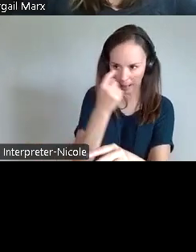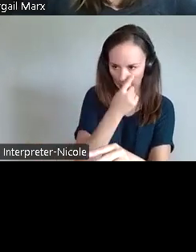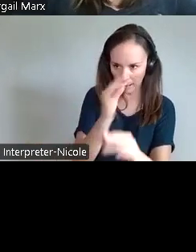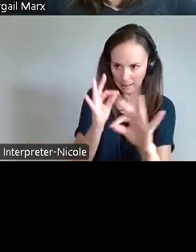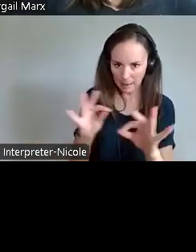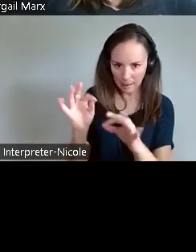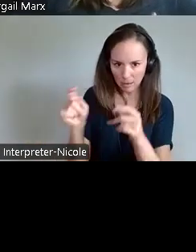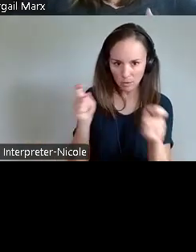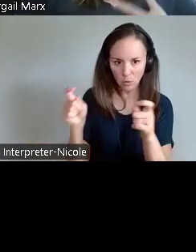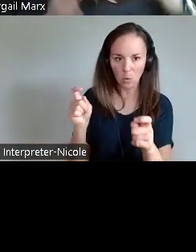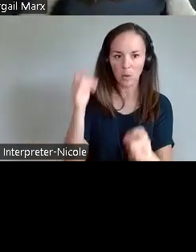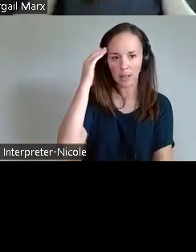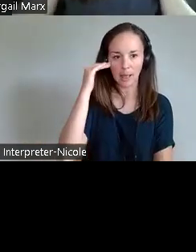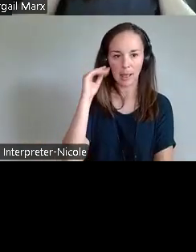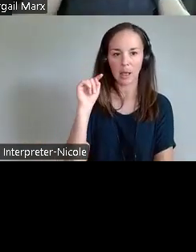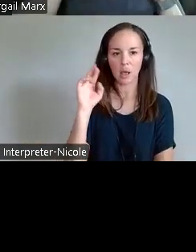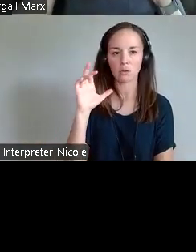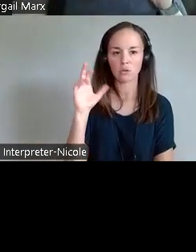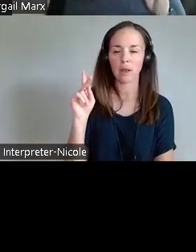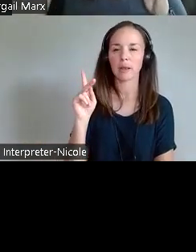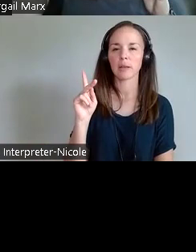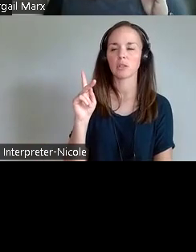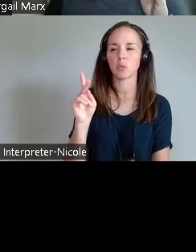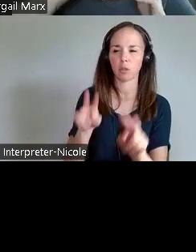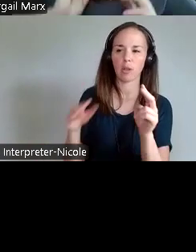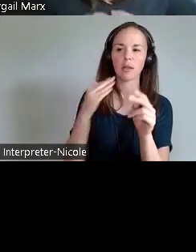this assessment looks at his head movement and his neck movement, and what's going to